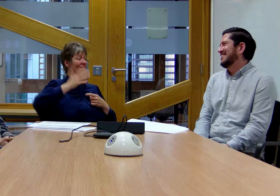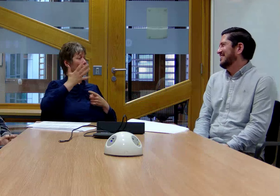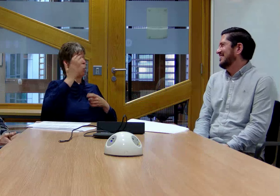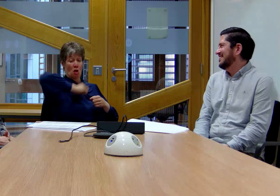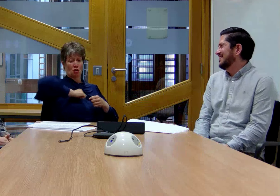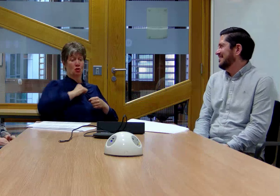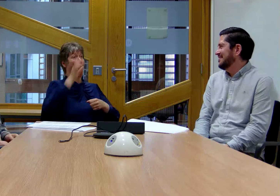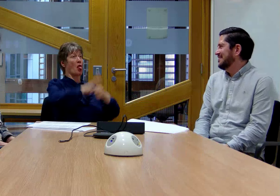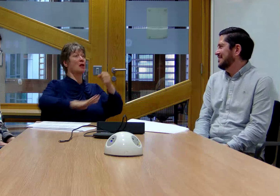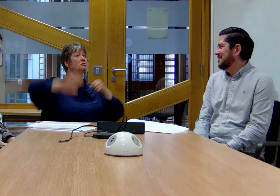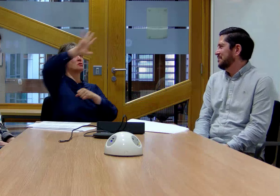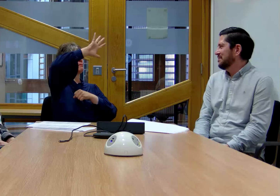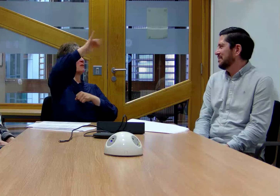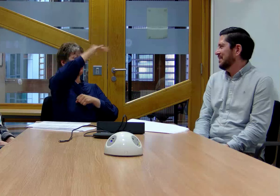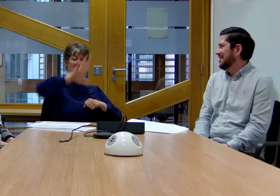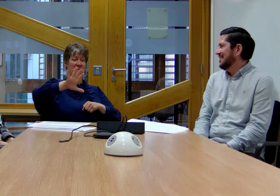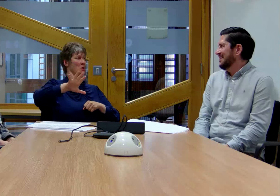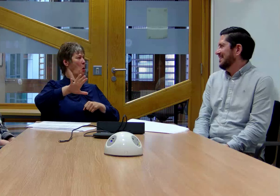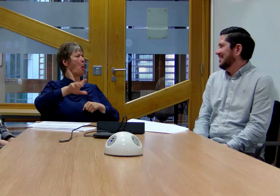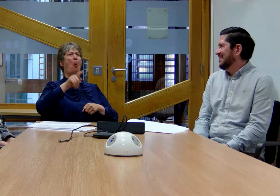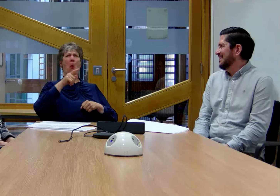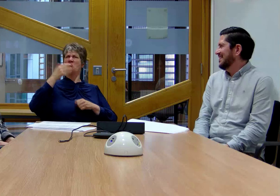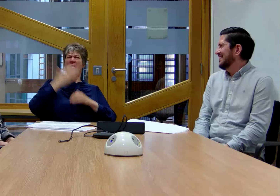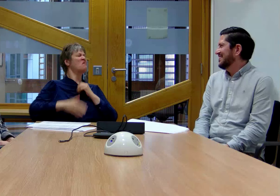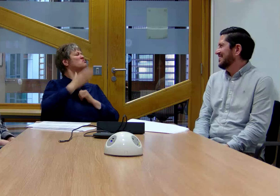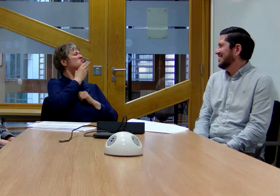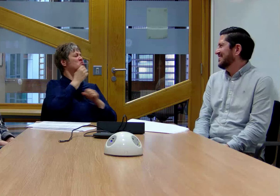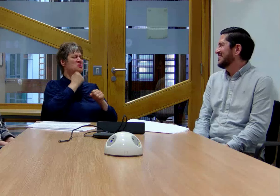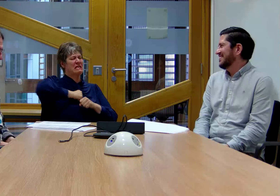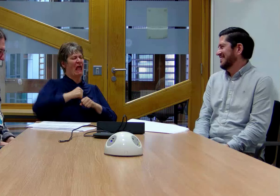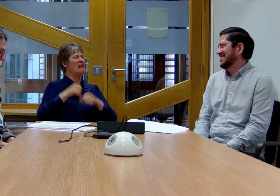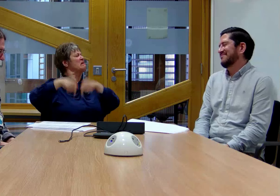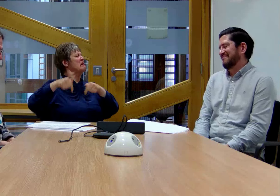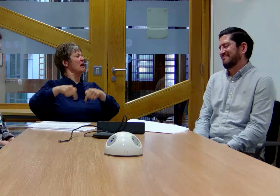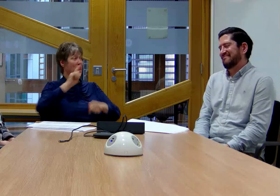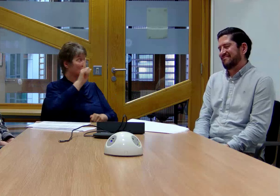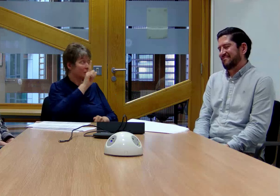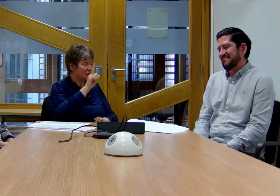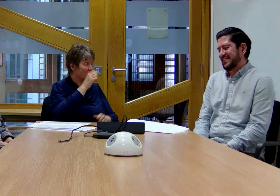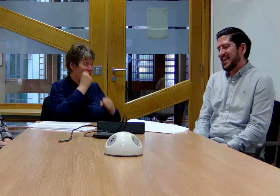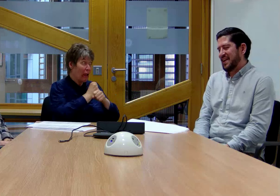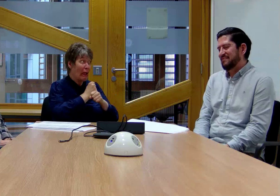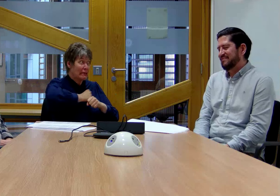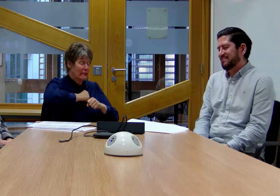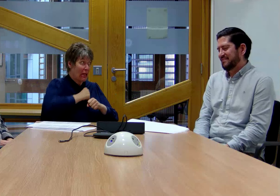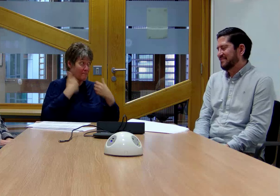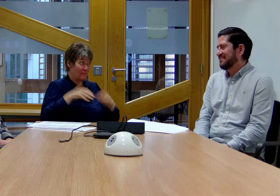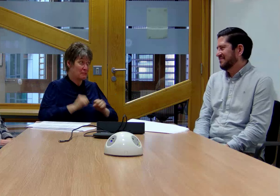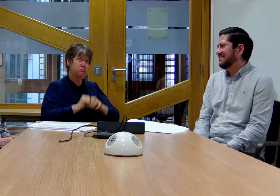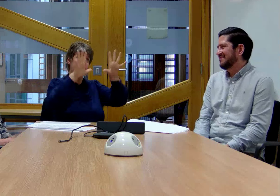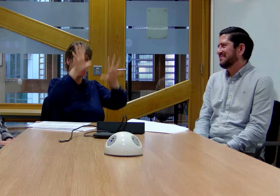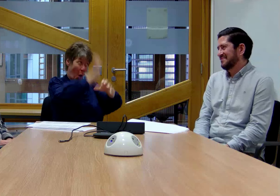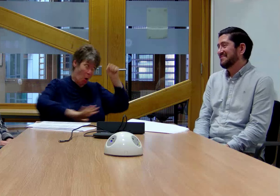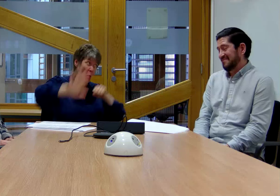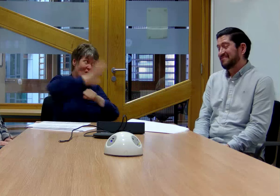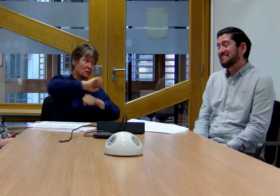spoke Gaelic here in places where they certainly did speak Gaelic.